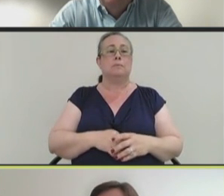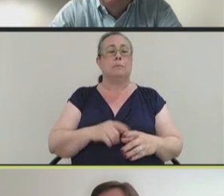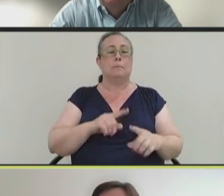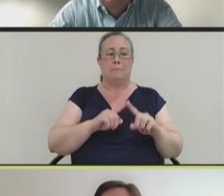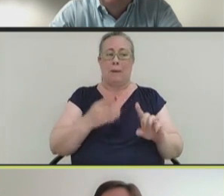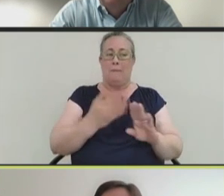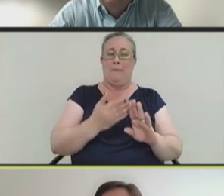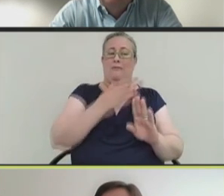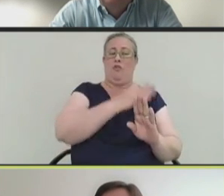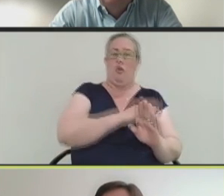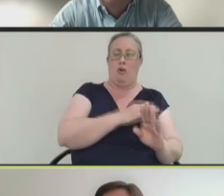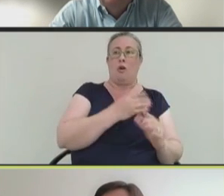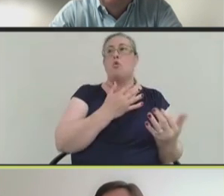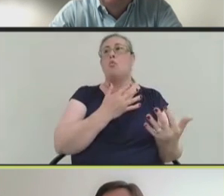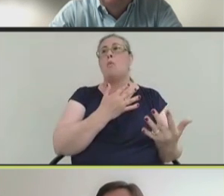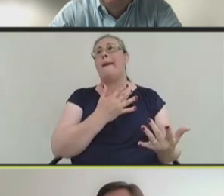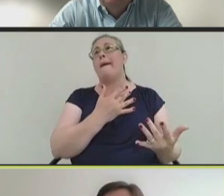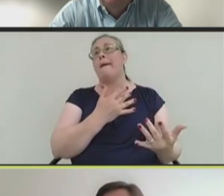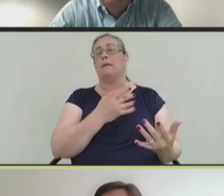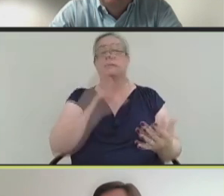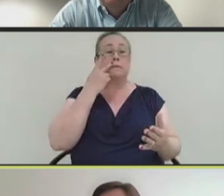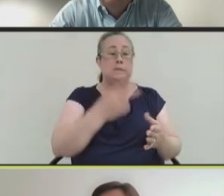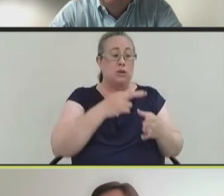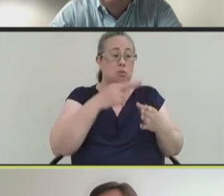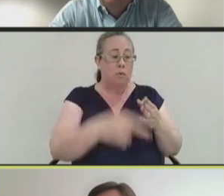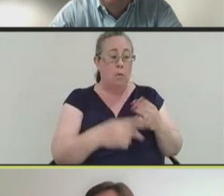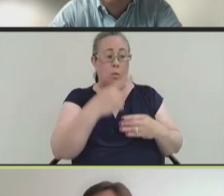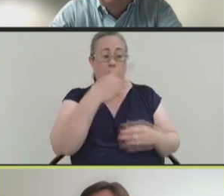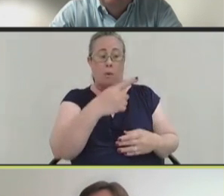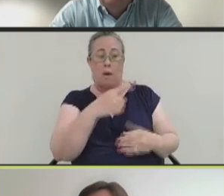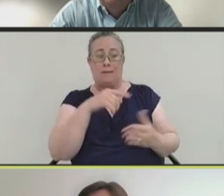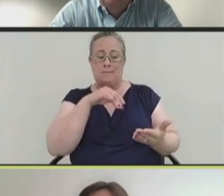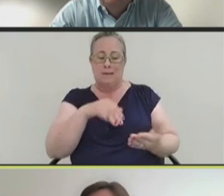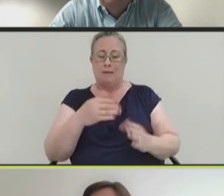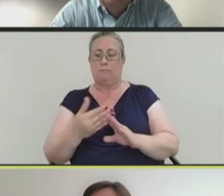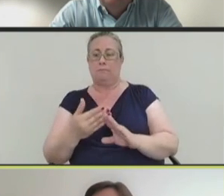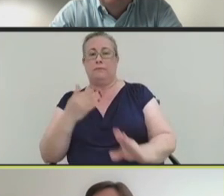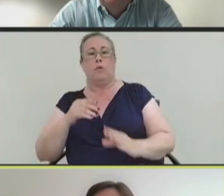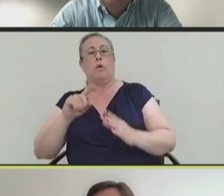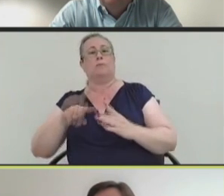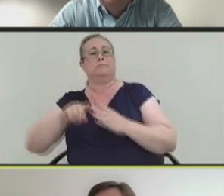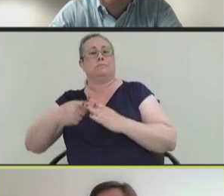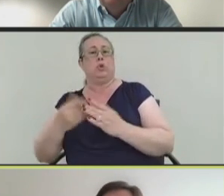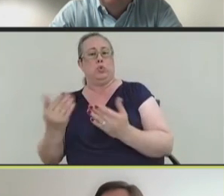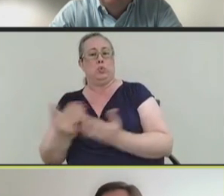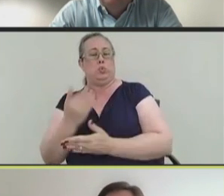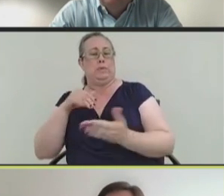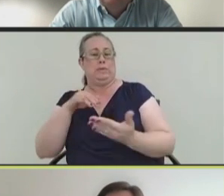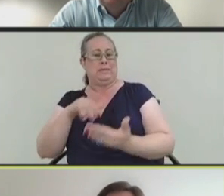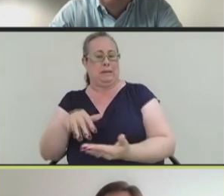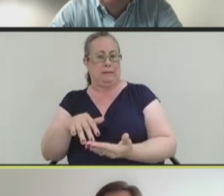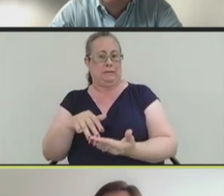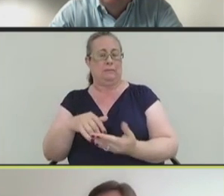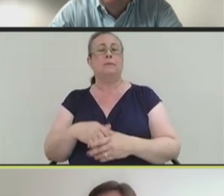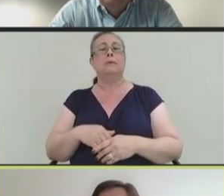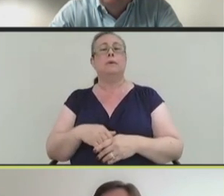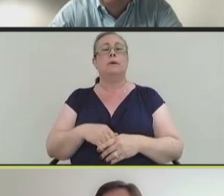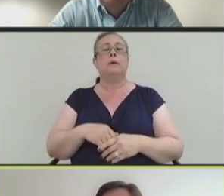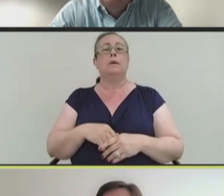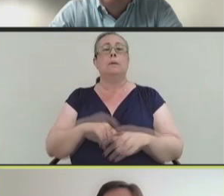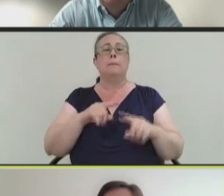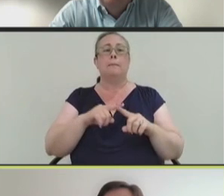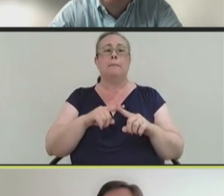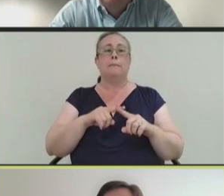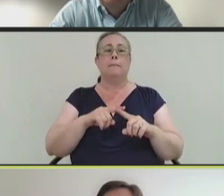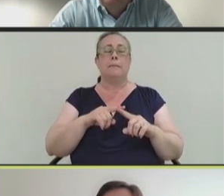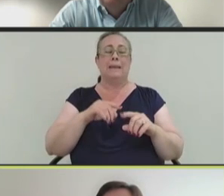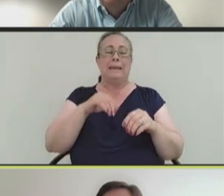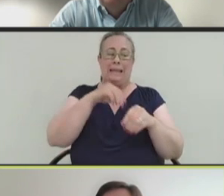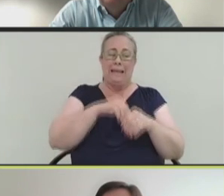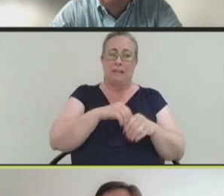results of one study before going into another study in terms of costs, not in terms of safety.